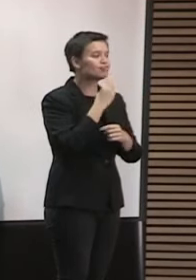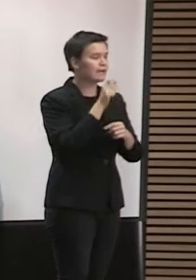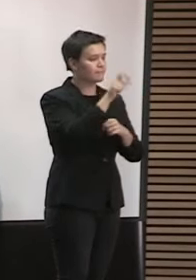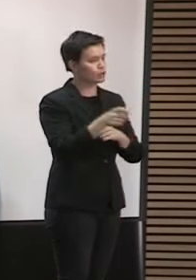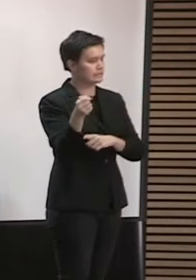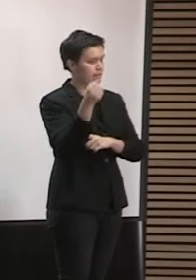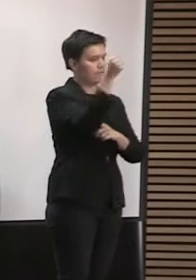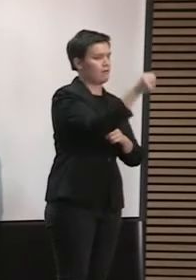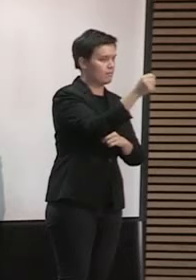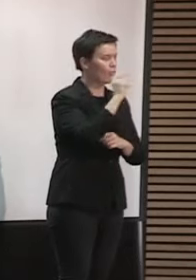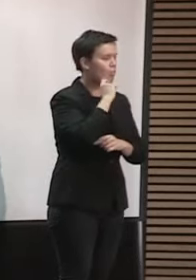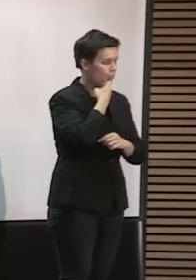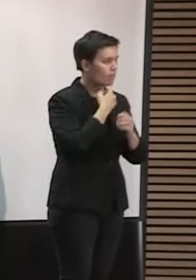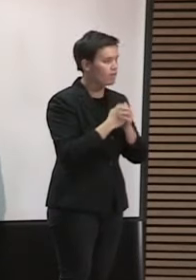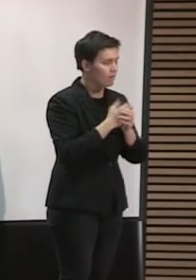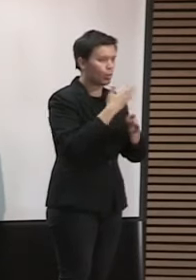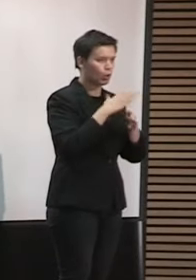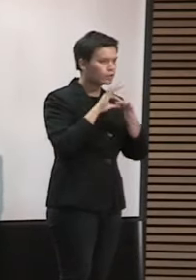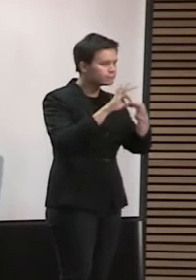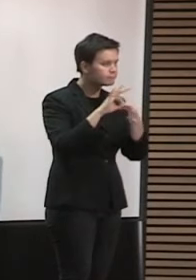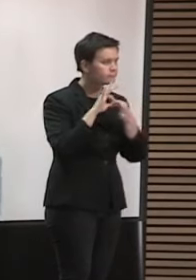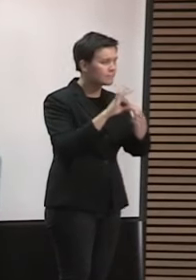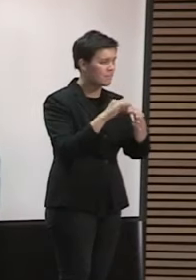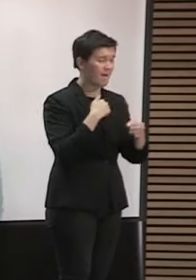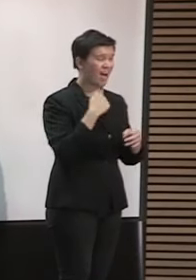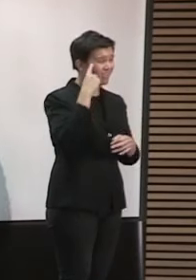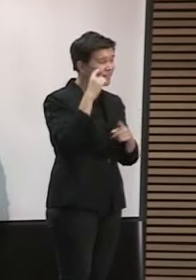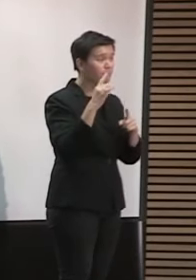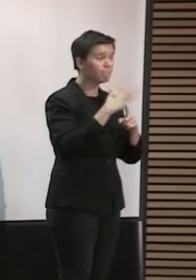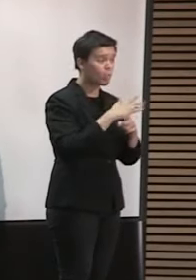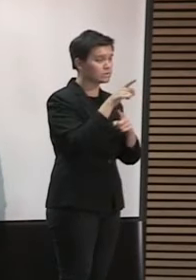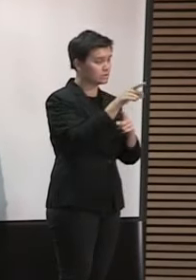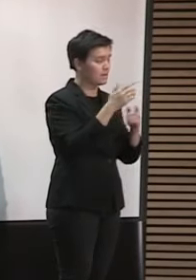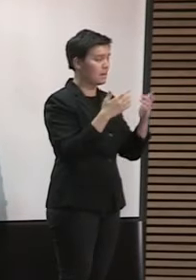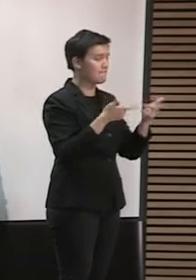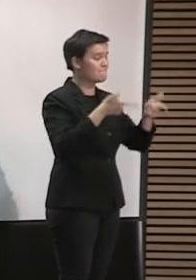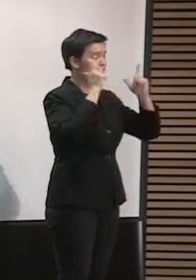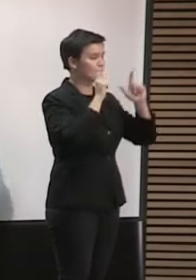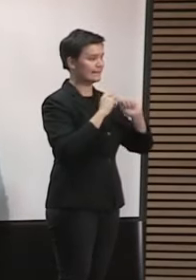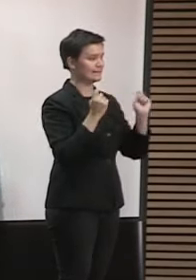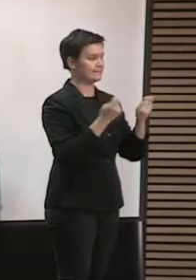there merit in having the pre-boarding test? That's not a New Zealand requirement. That